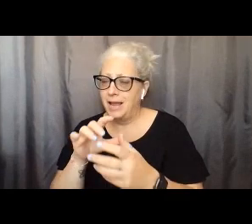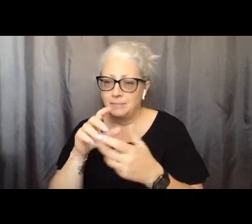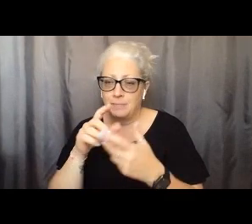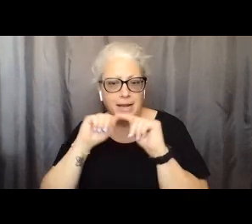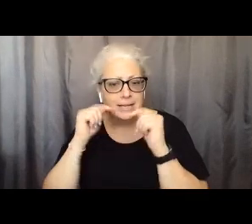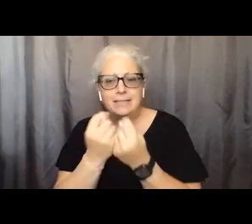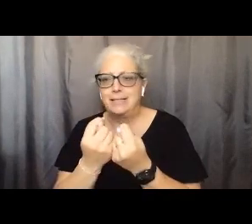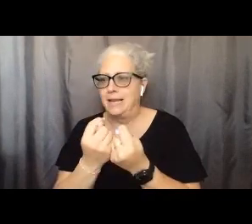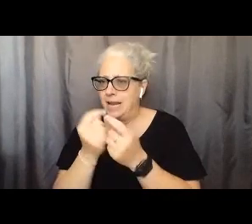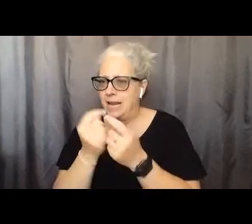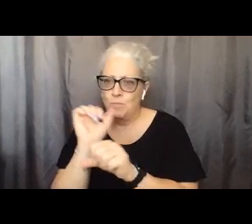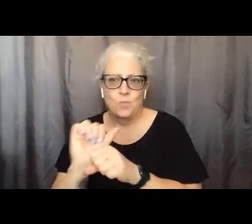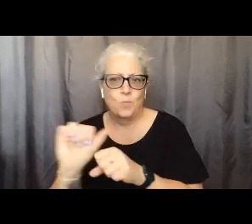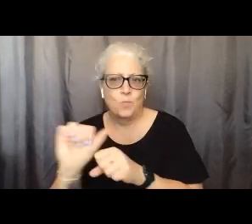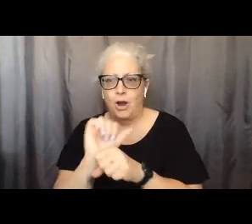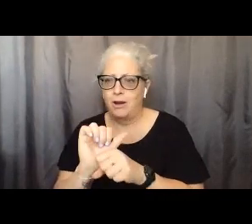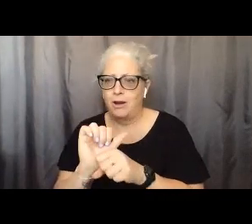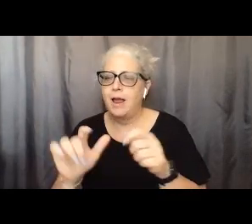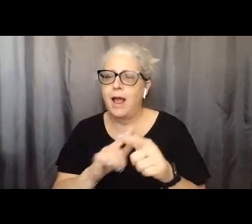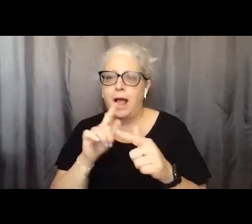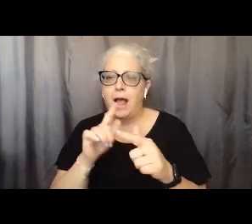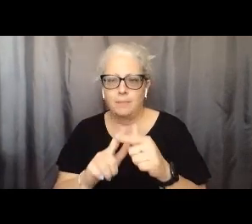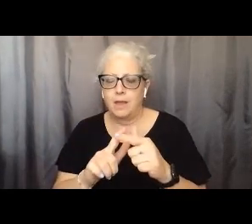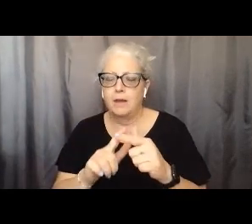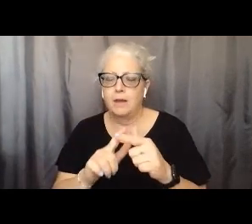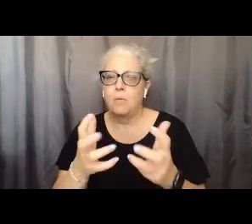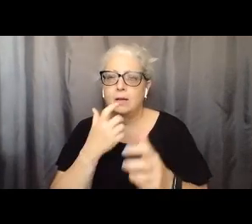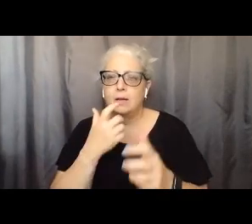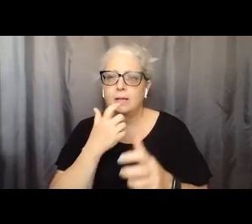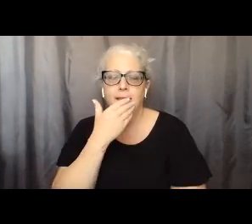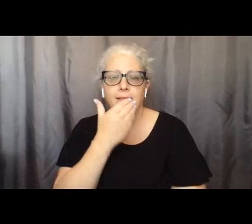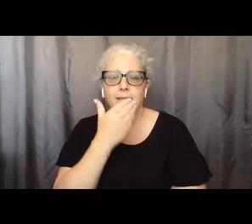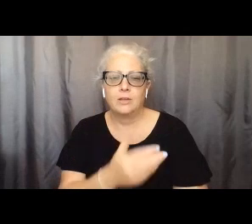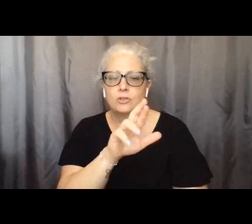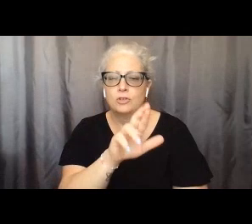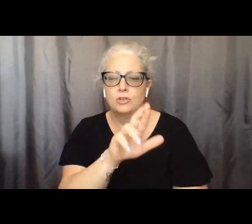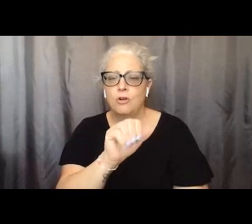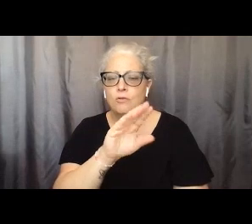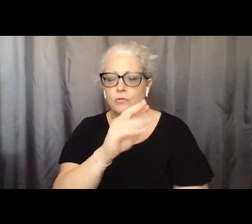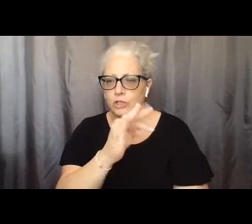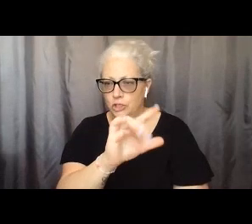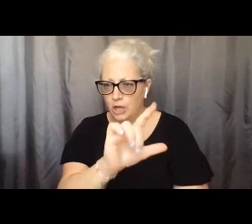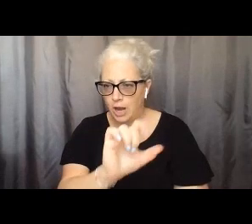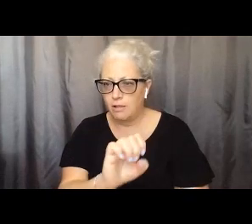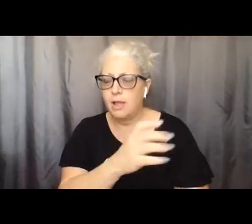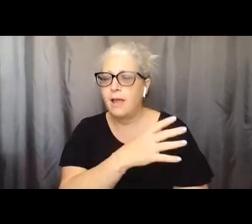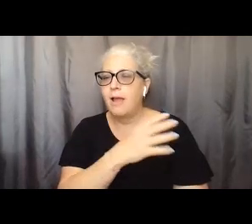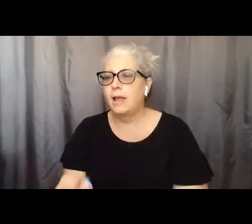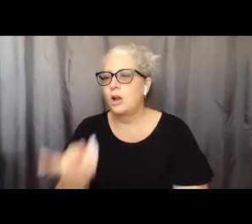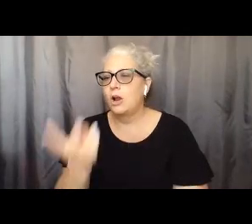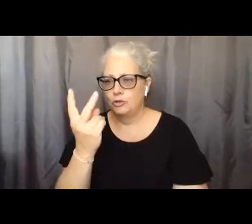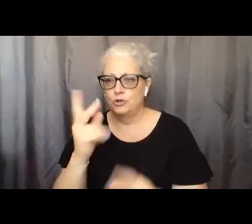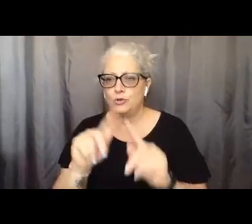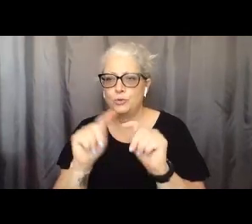presentation today and our two interpreters, Stacy and Brenda, for coming to hang out with us today.